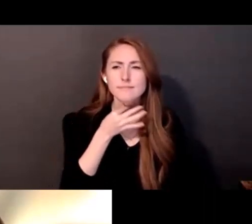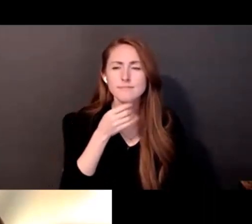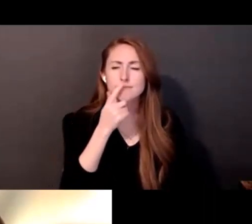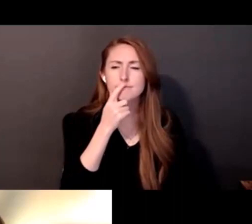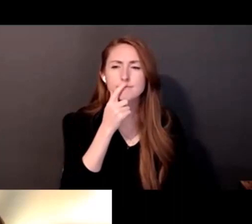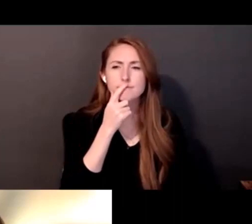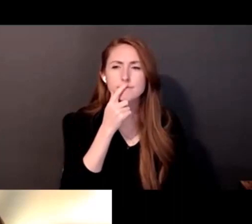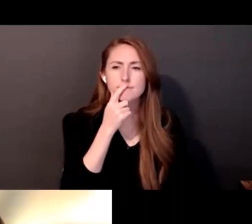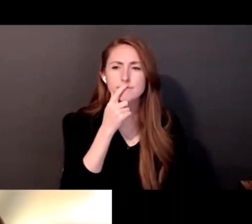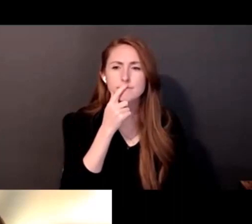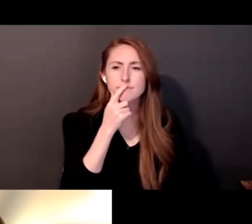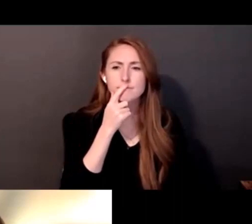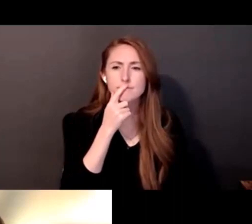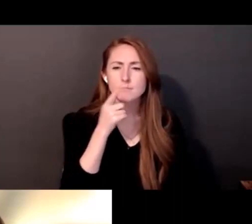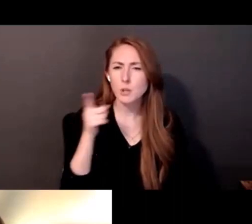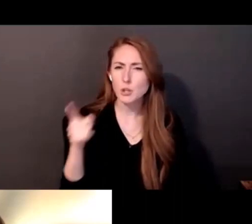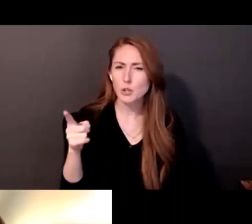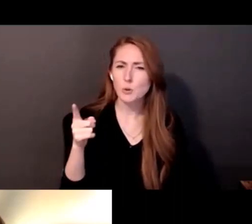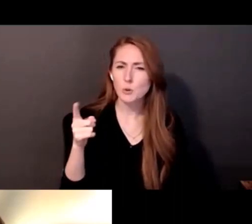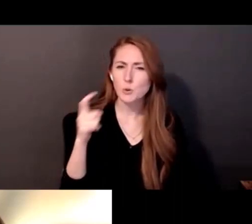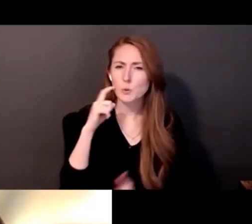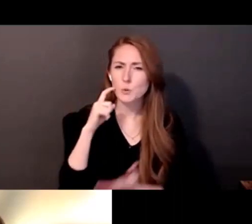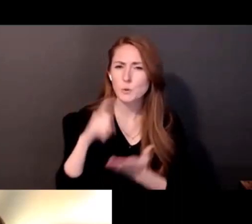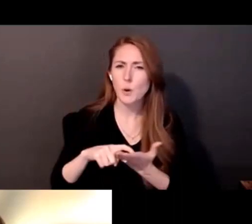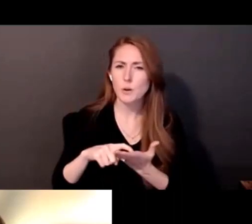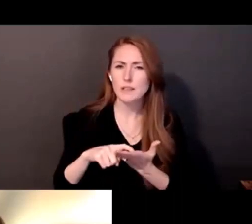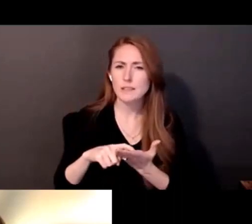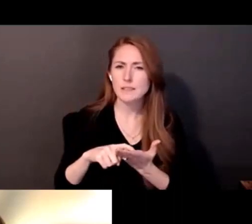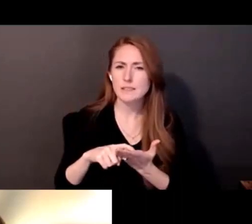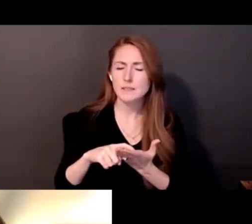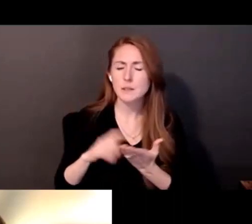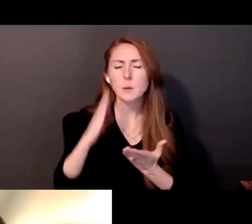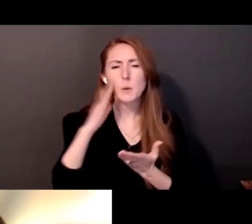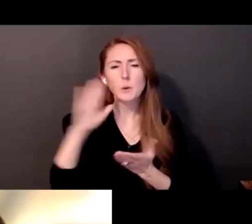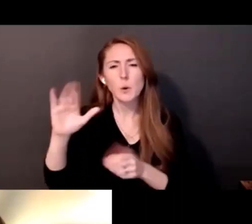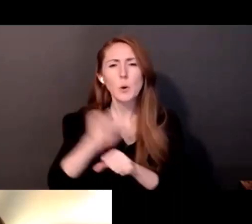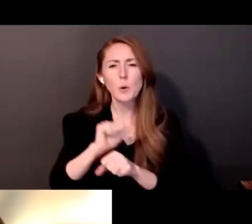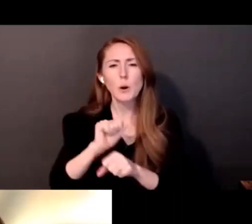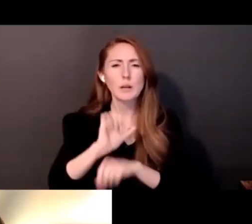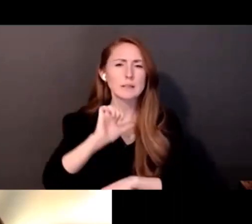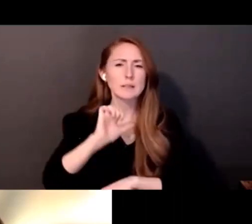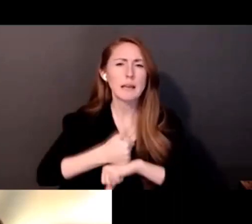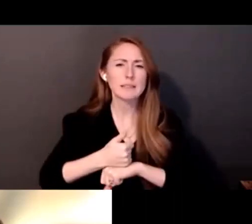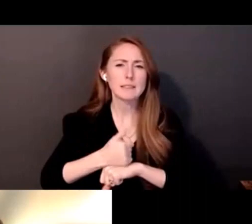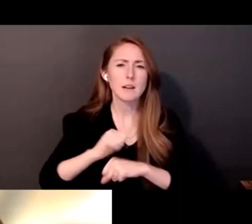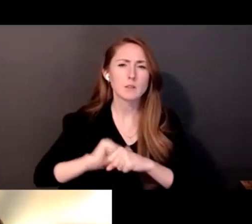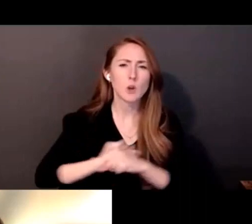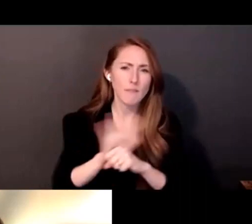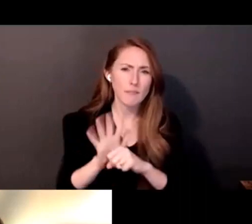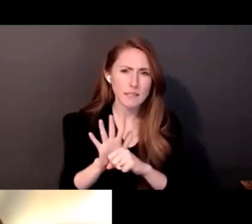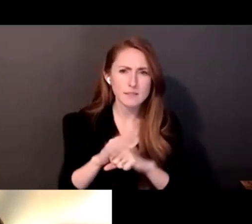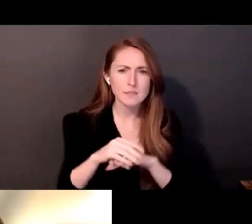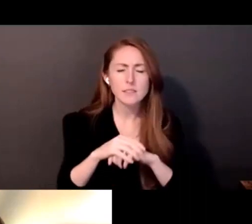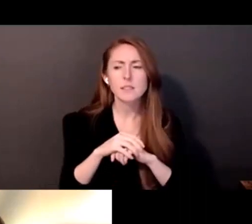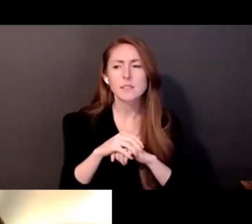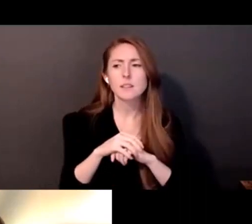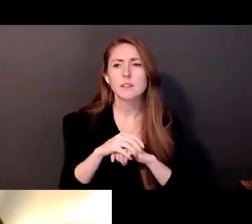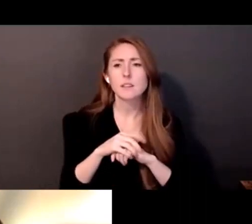that you did which came out of the pandemic and COVID to disaster management?